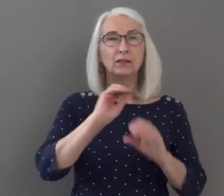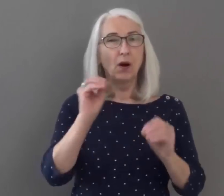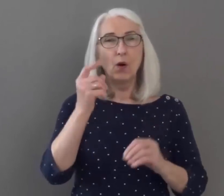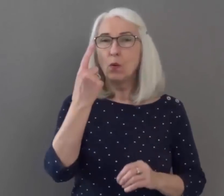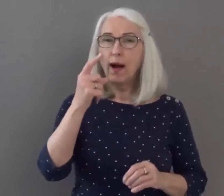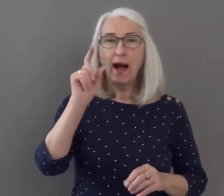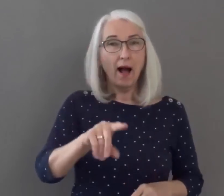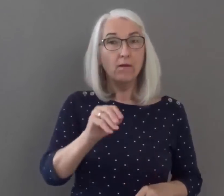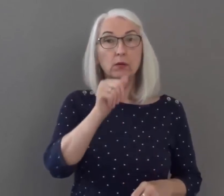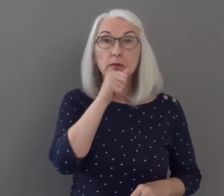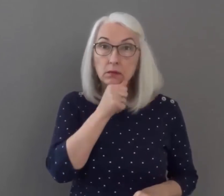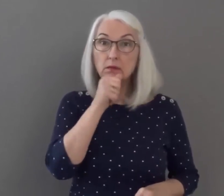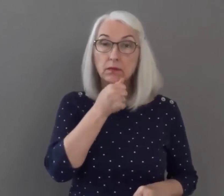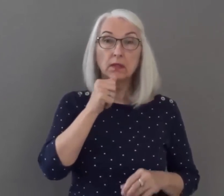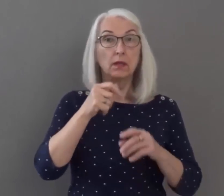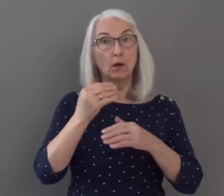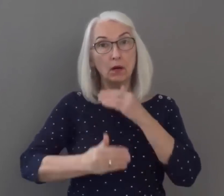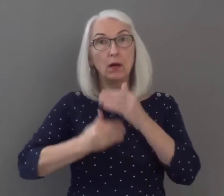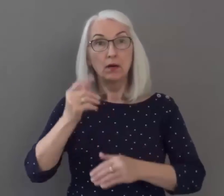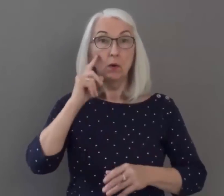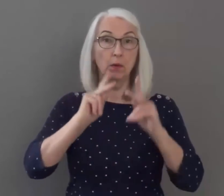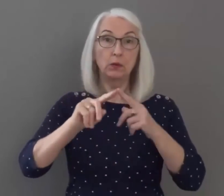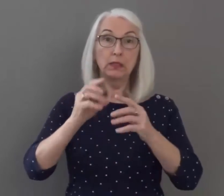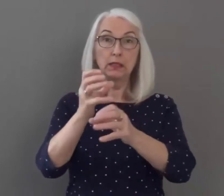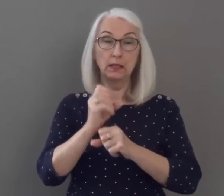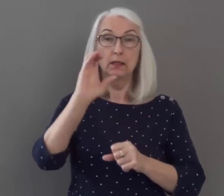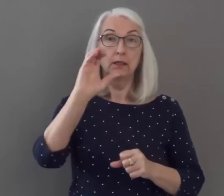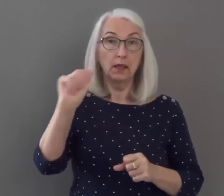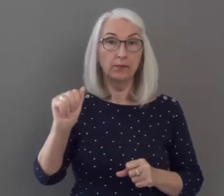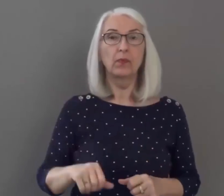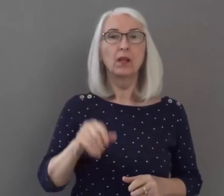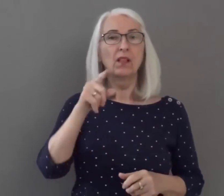No one has to suffer in order for people to get calcium.